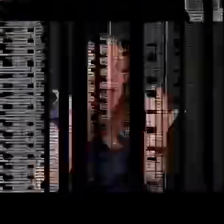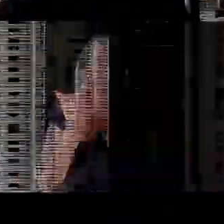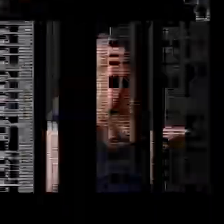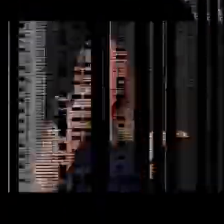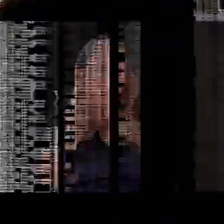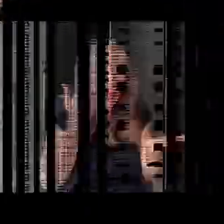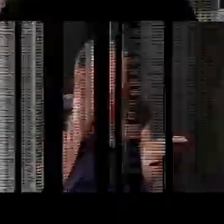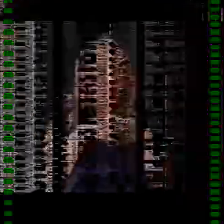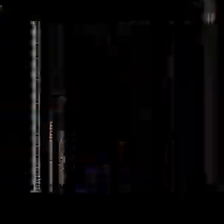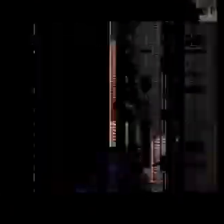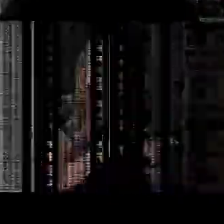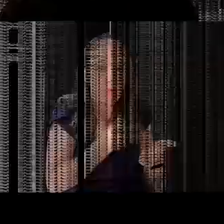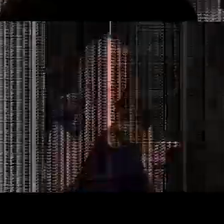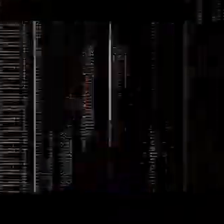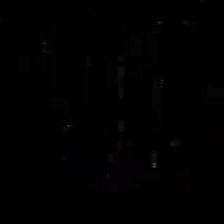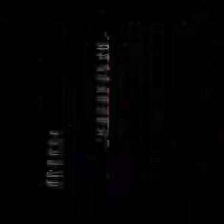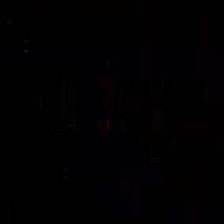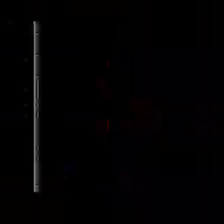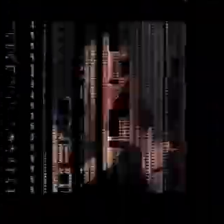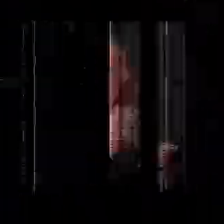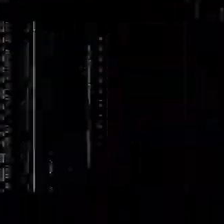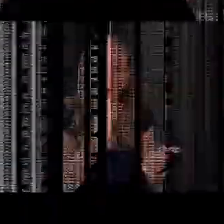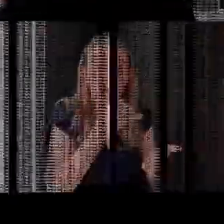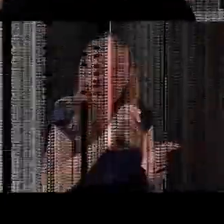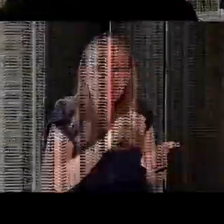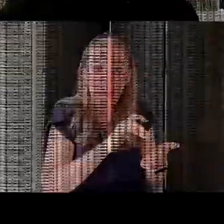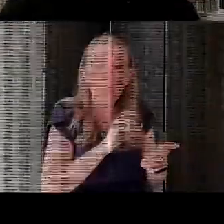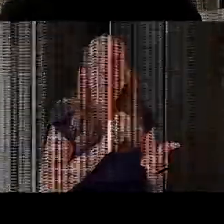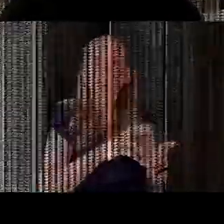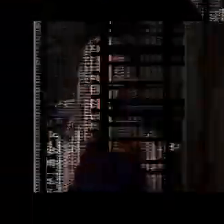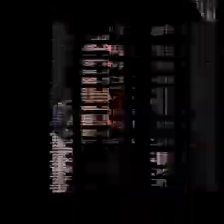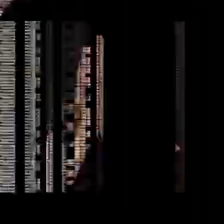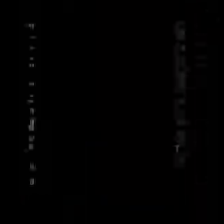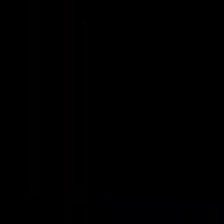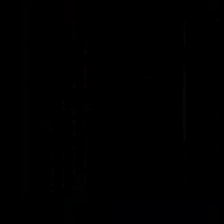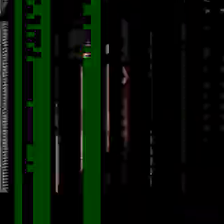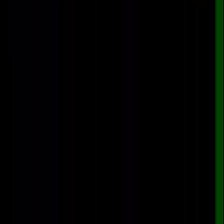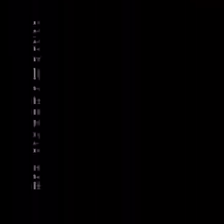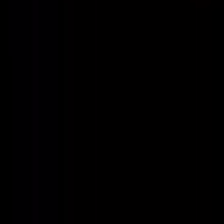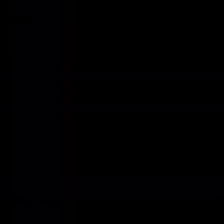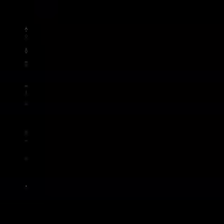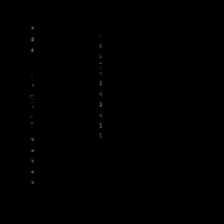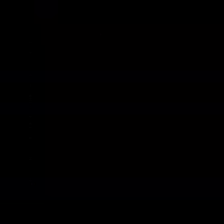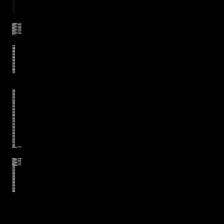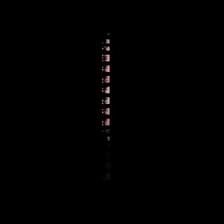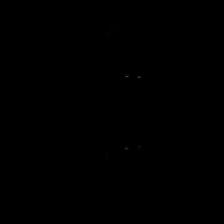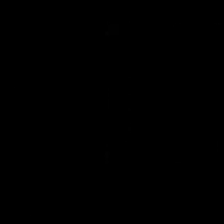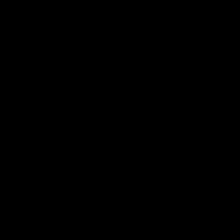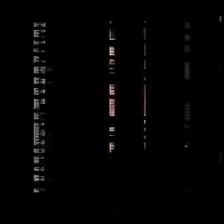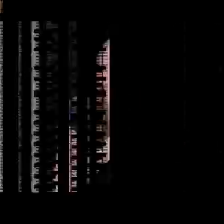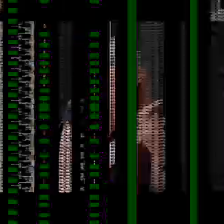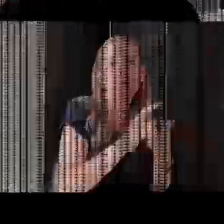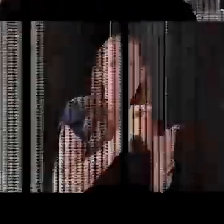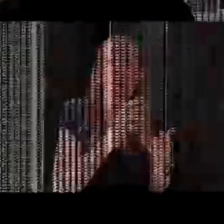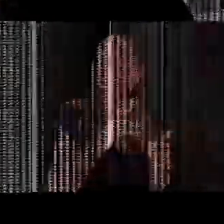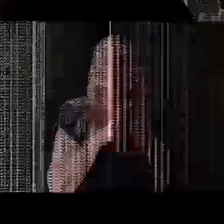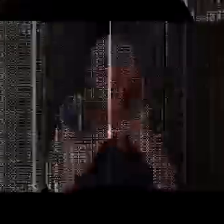was refused because I entered the wrong password, or because I accidentally pressed the wrong key.